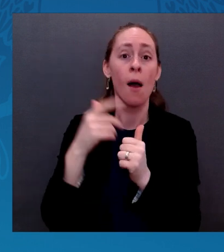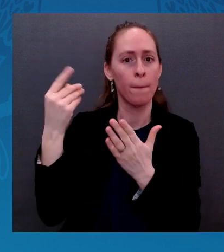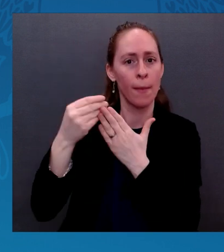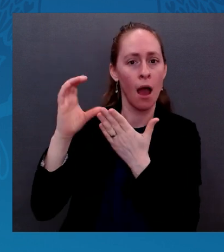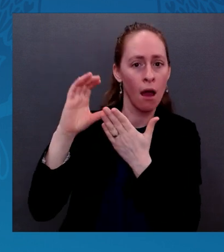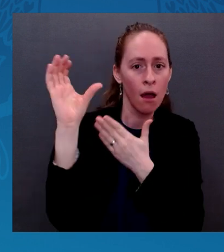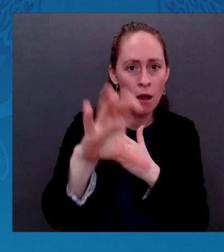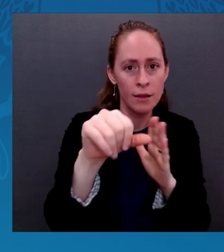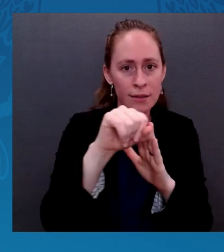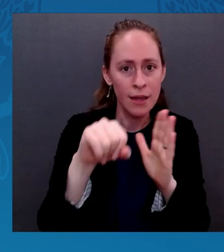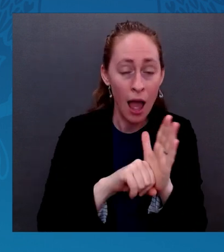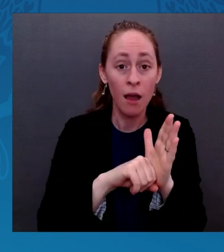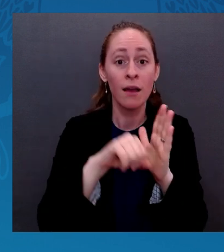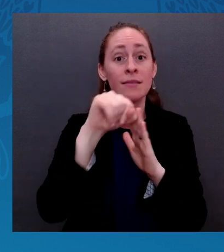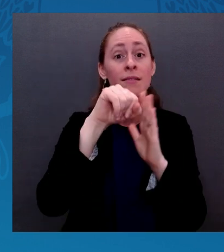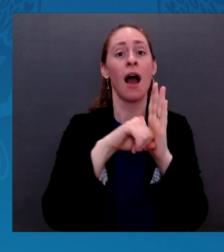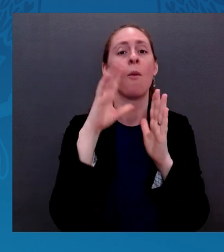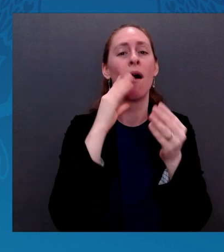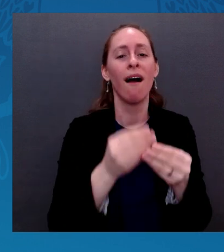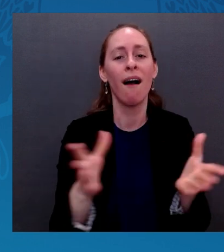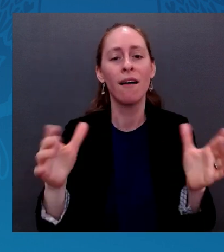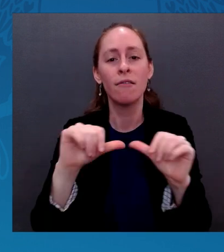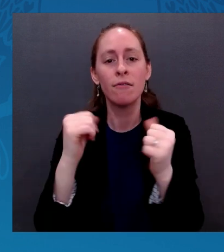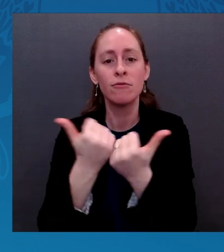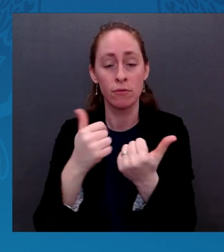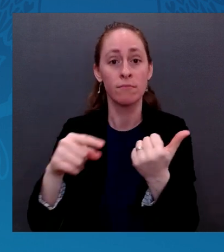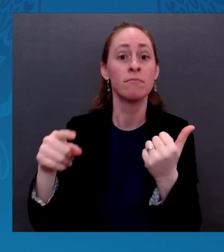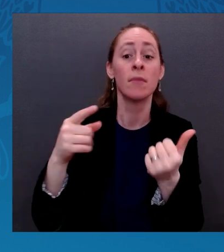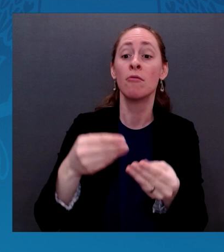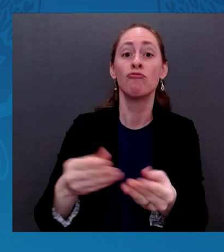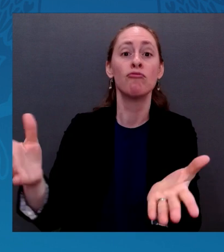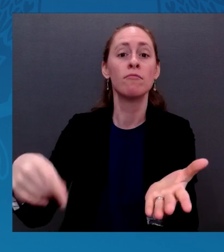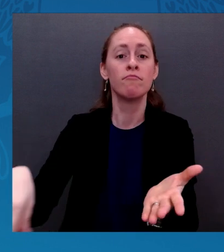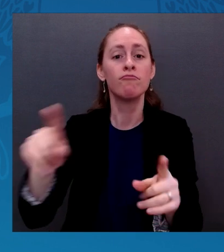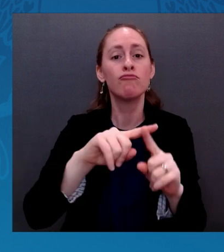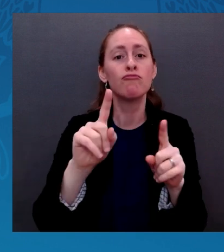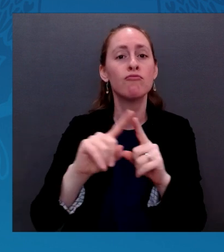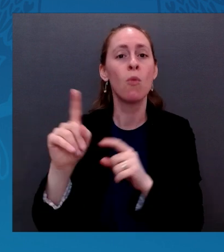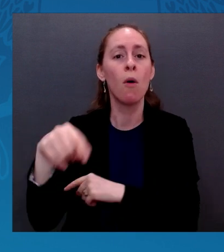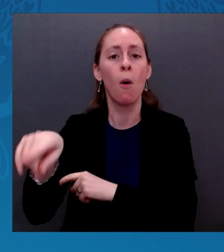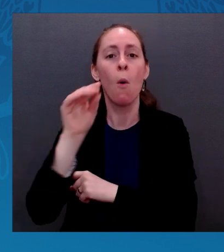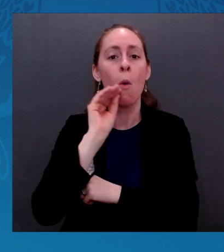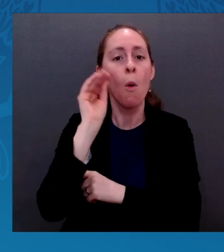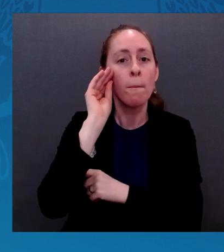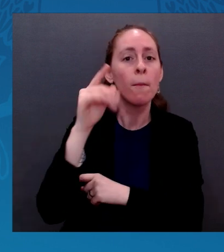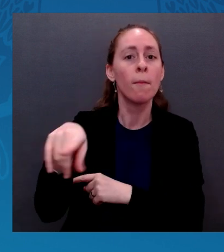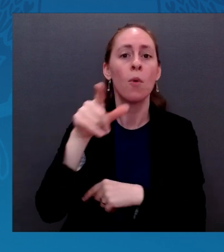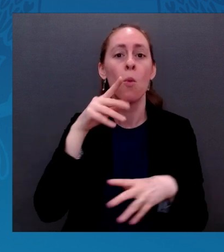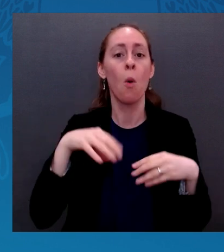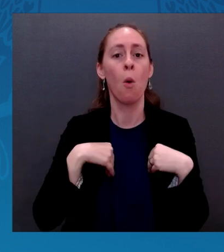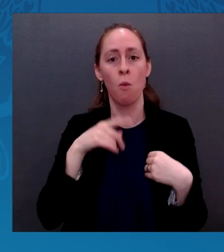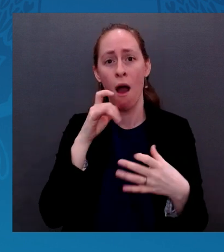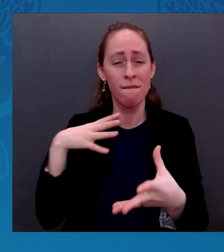But it's also about putting in place mayor the infrastructure at the local level so that the homeowner, to your point,